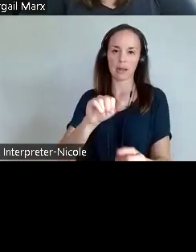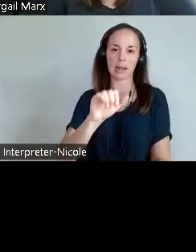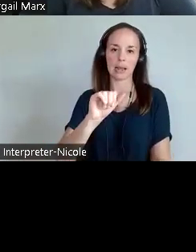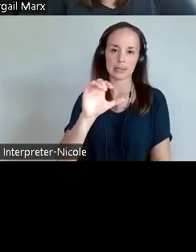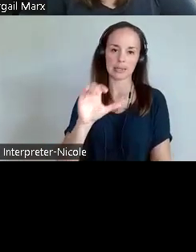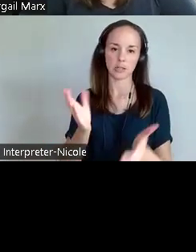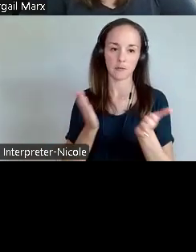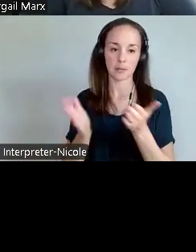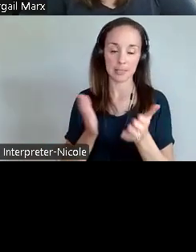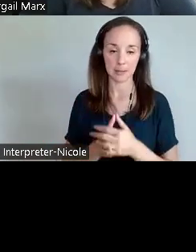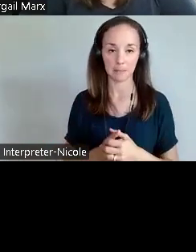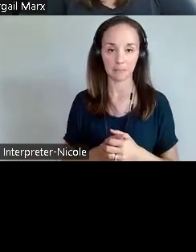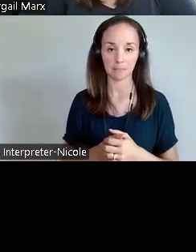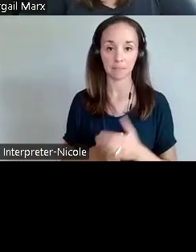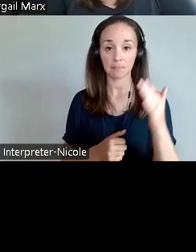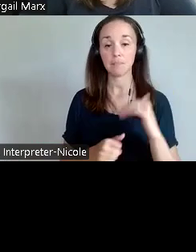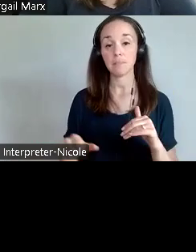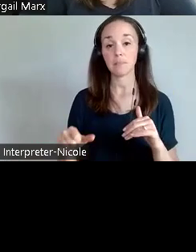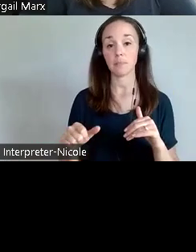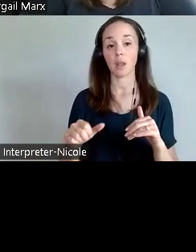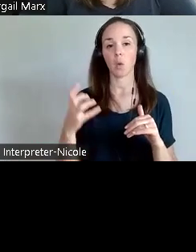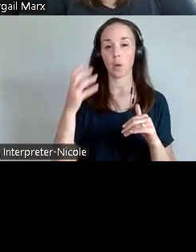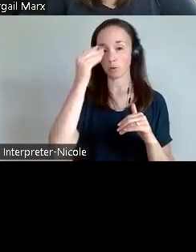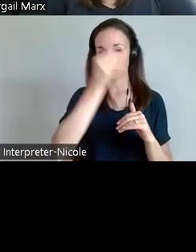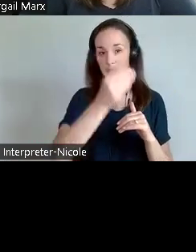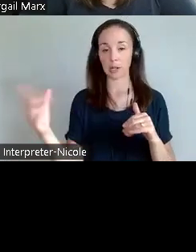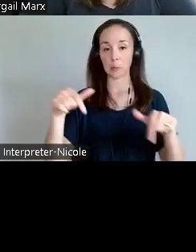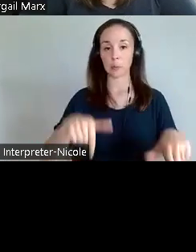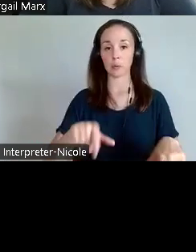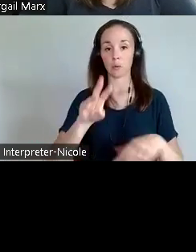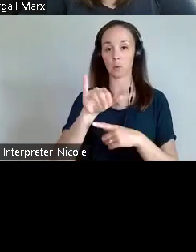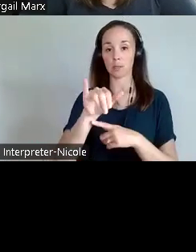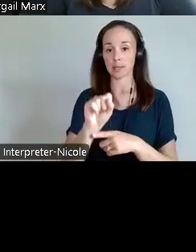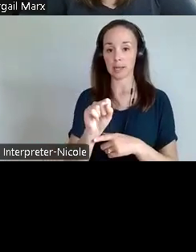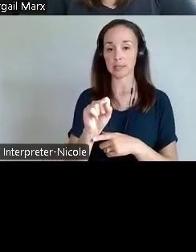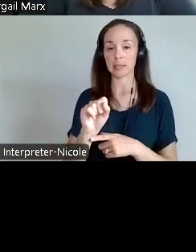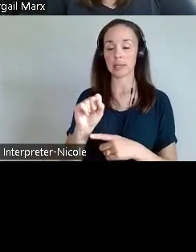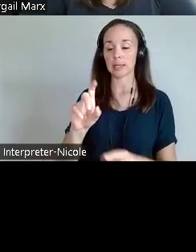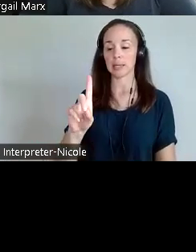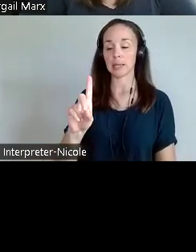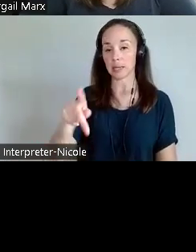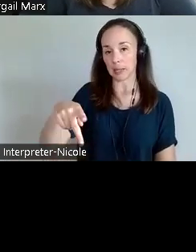I also want to mention that in the State of Wisconsin, the Department of public instruction,